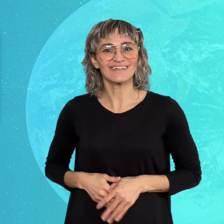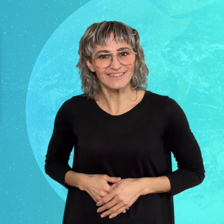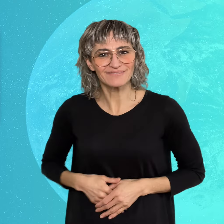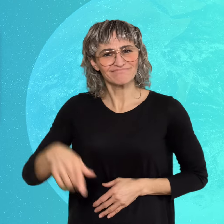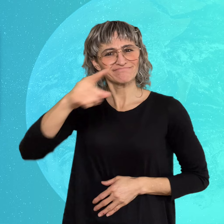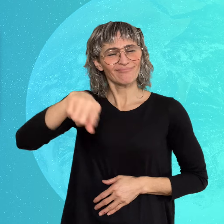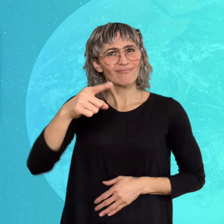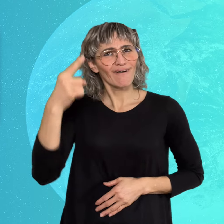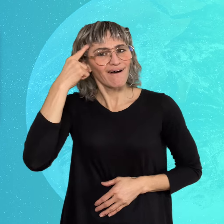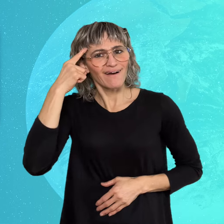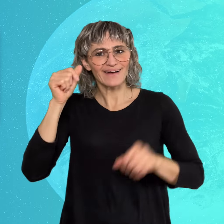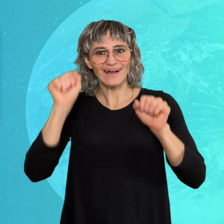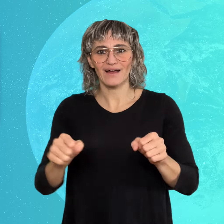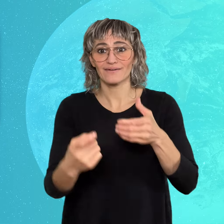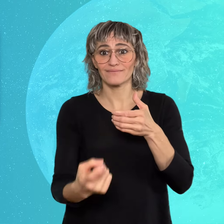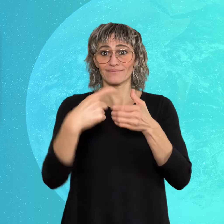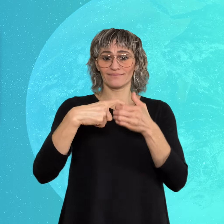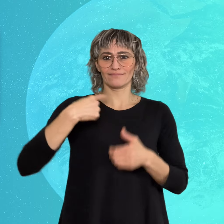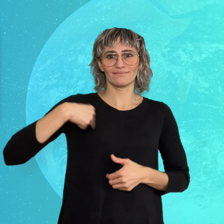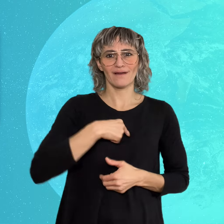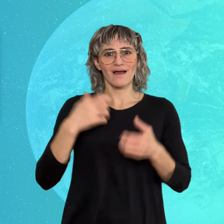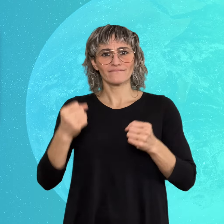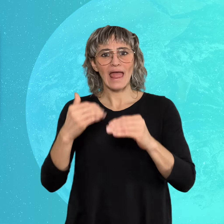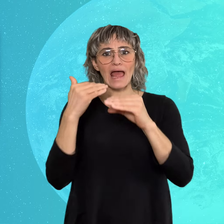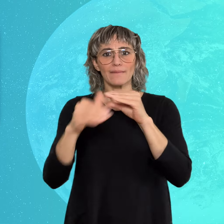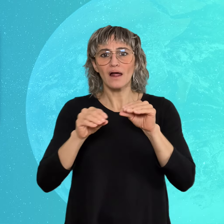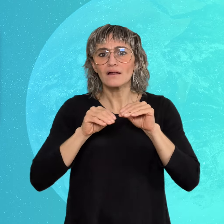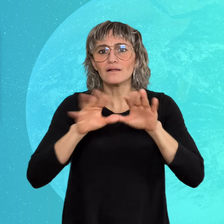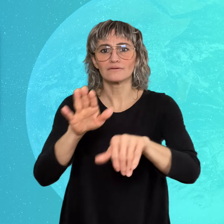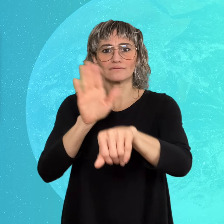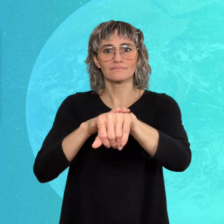Be sure to subscribe to our email newsletter